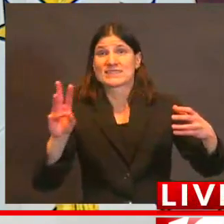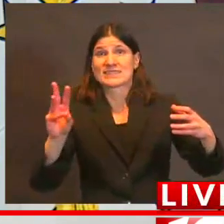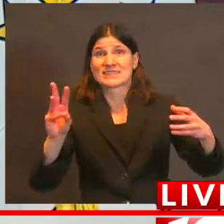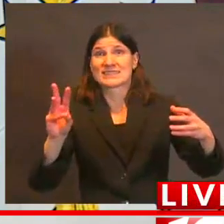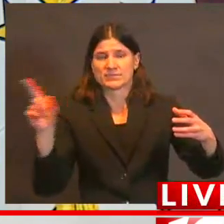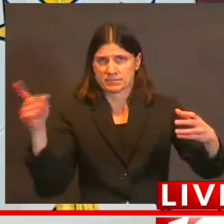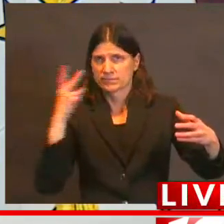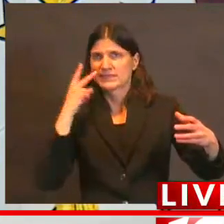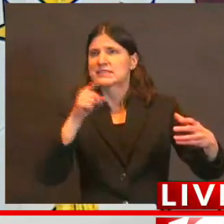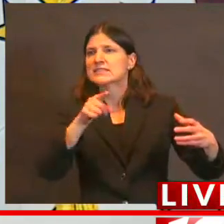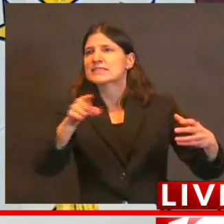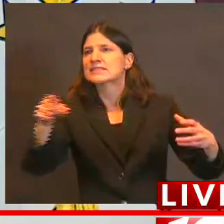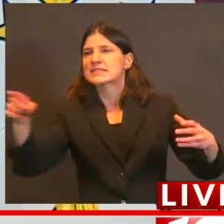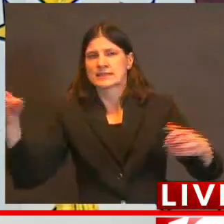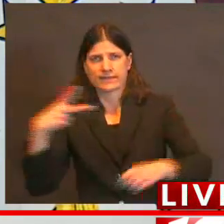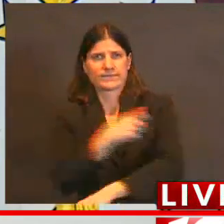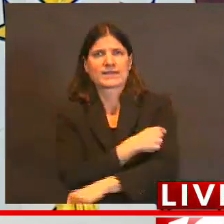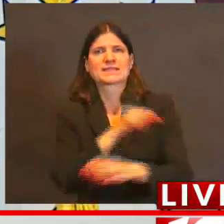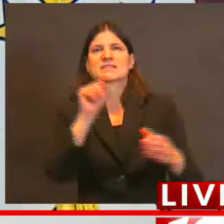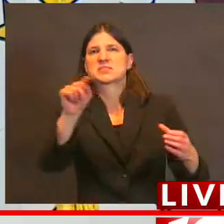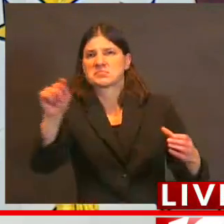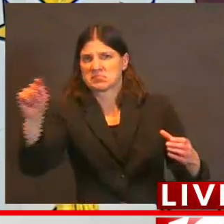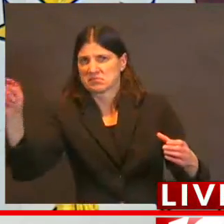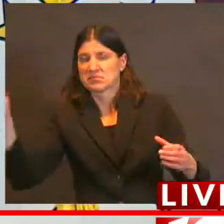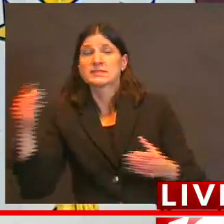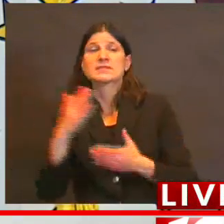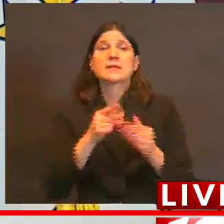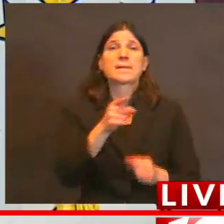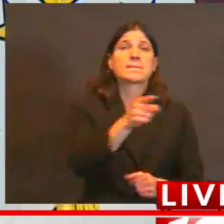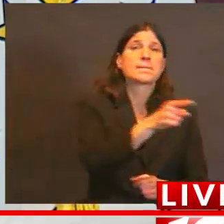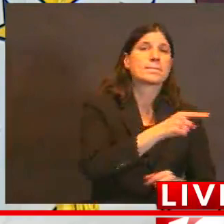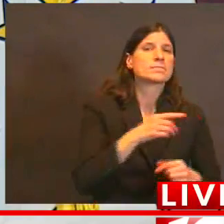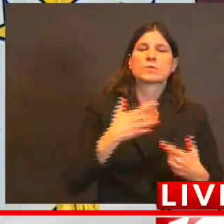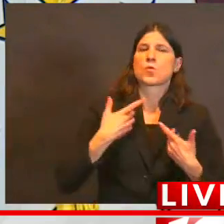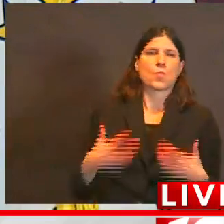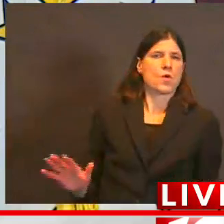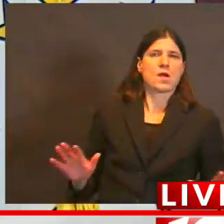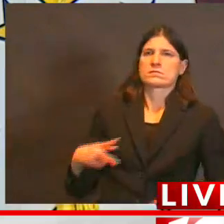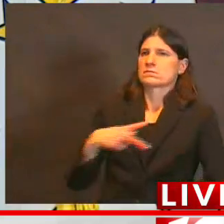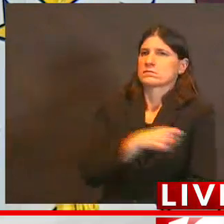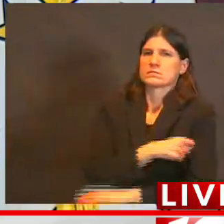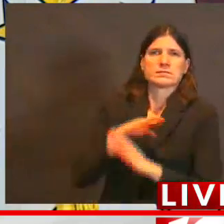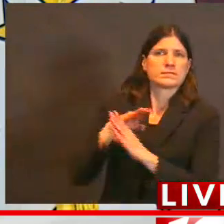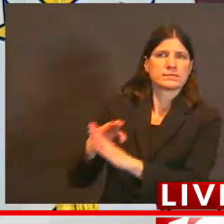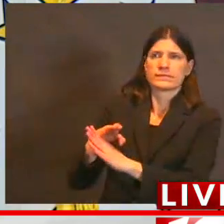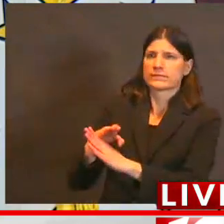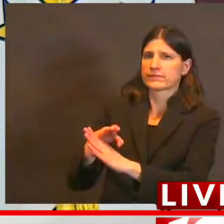LEVEL AS WE GO E. NOW 56 OF OUR 84 DONE OR SING HAVE BEEN VISITED FOR